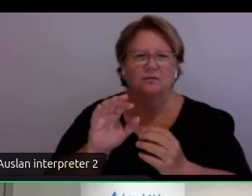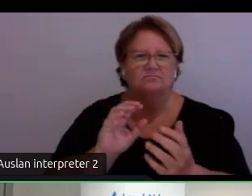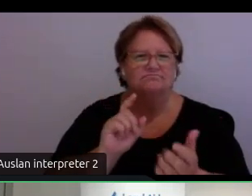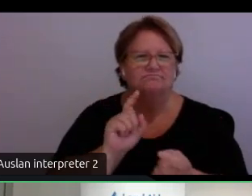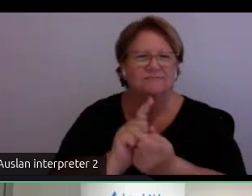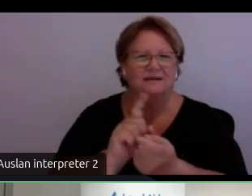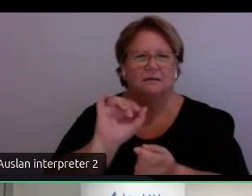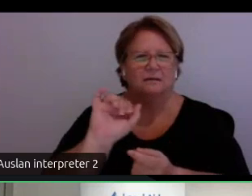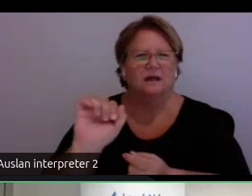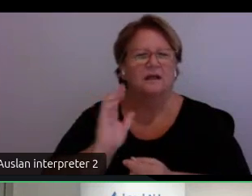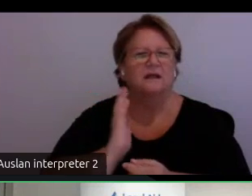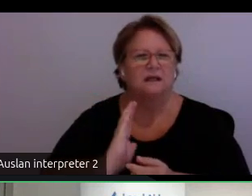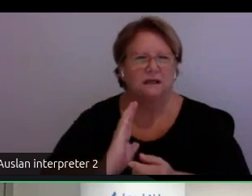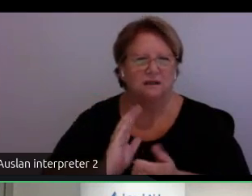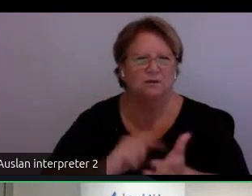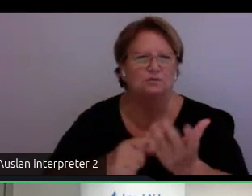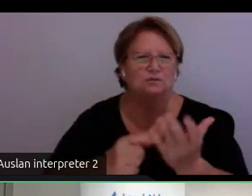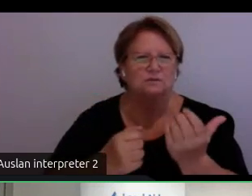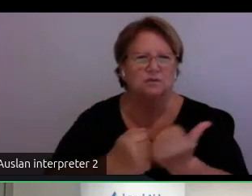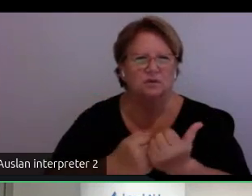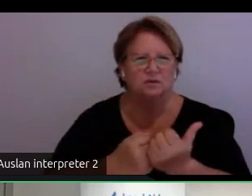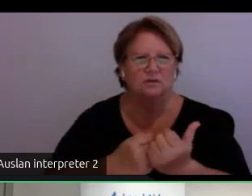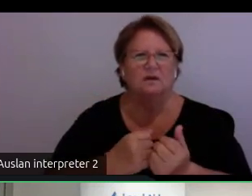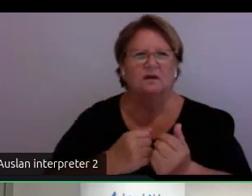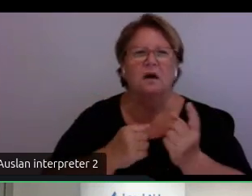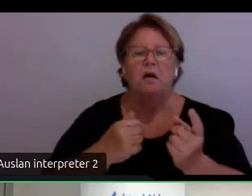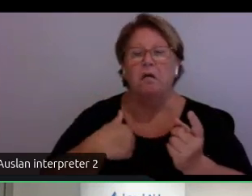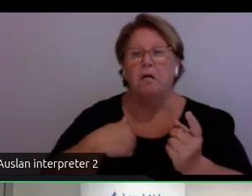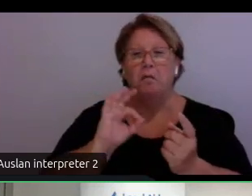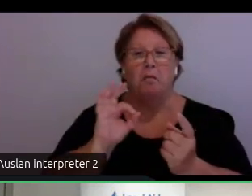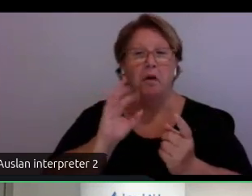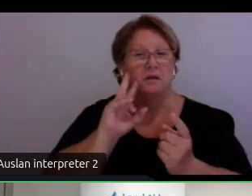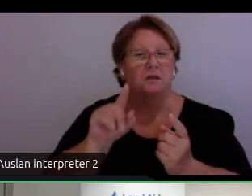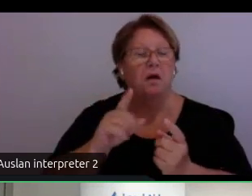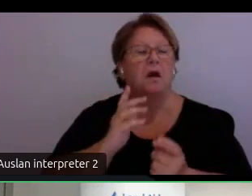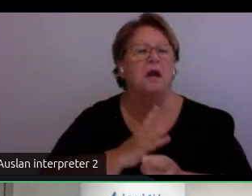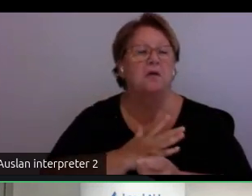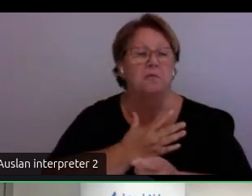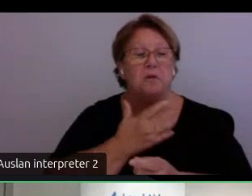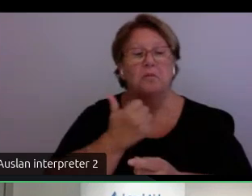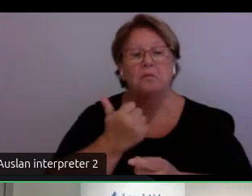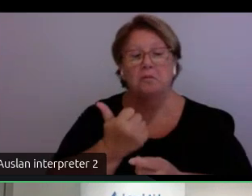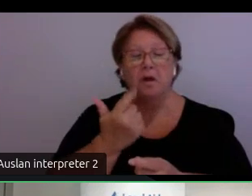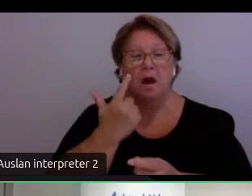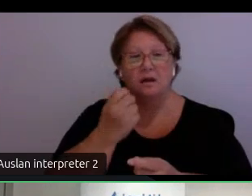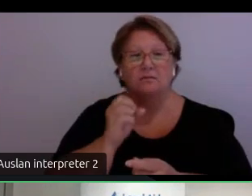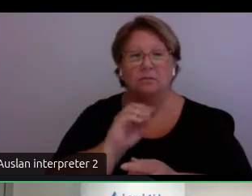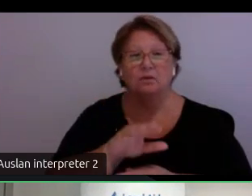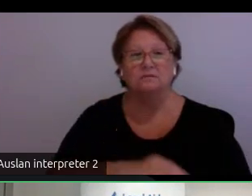all their needs. I have not seen that myself, but that is a good thing to put on our list.